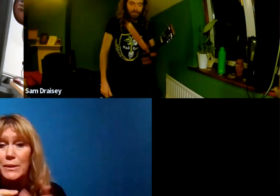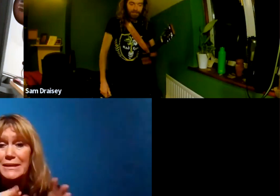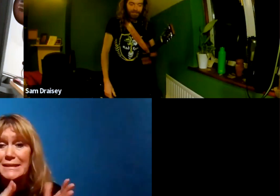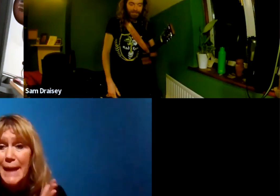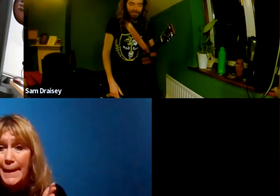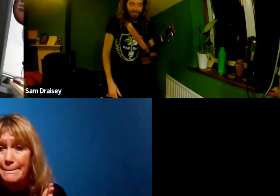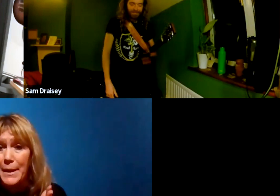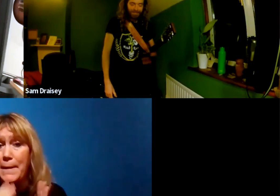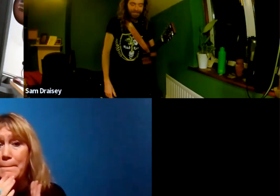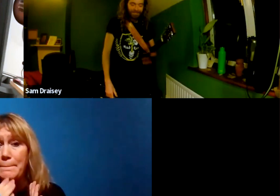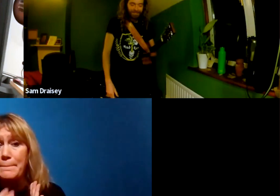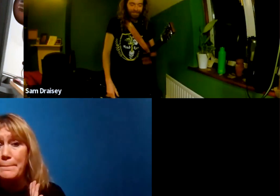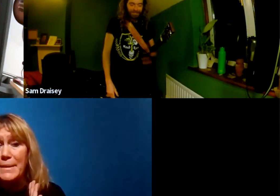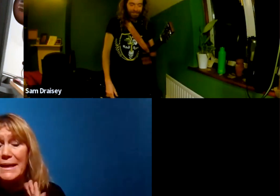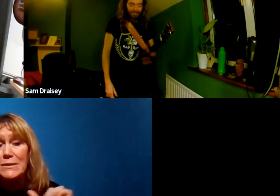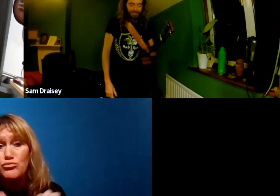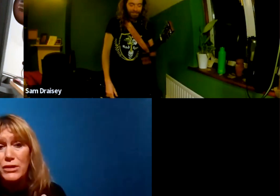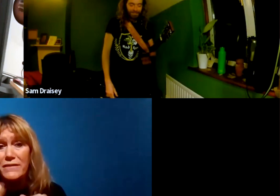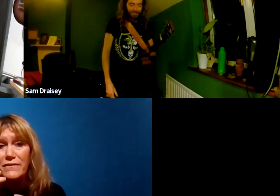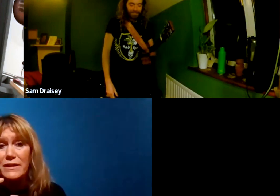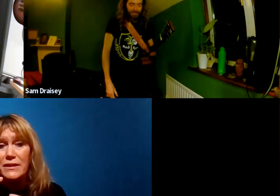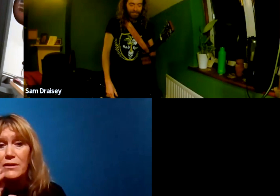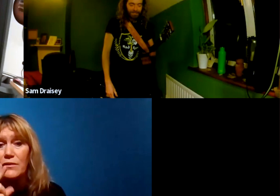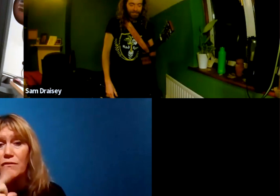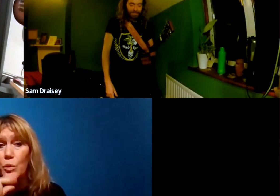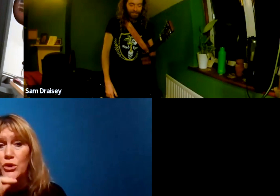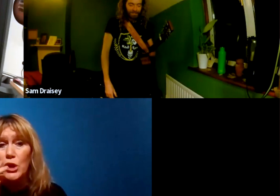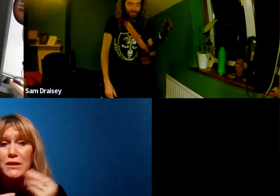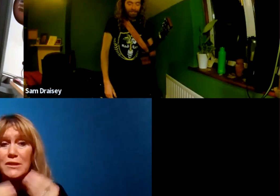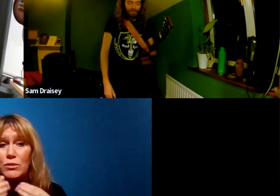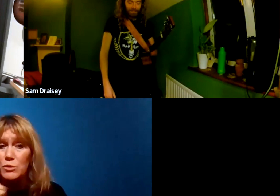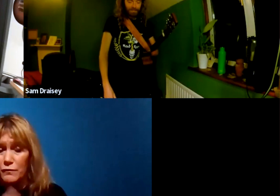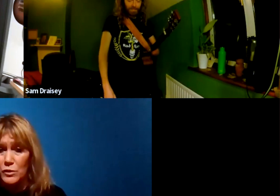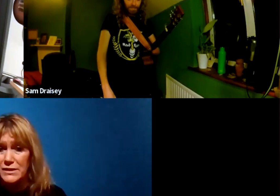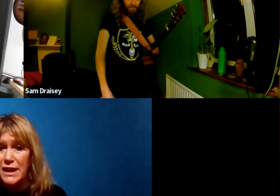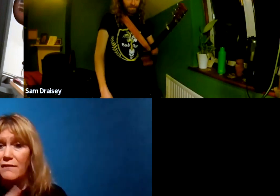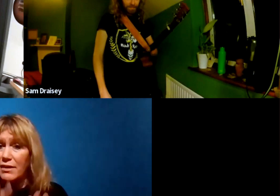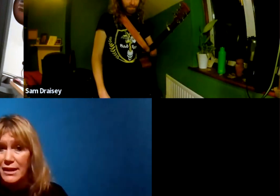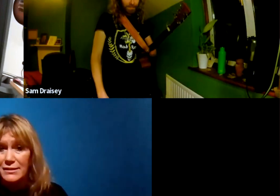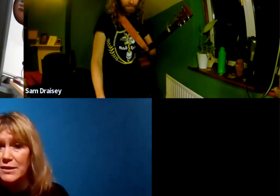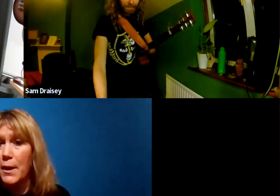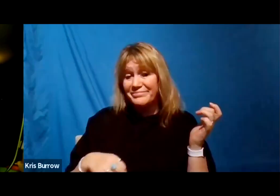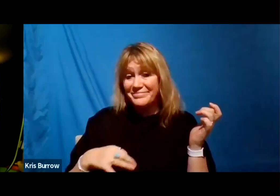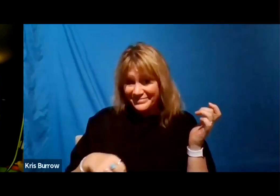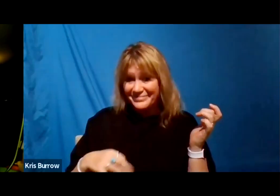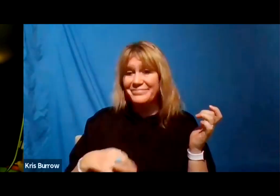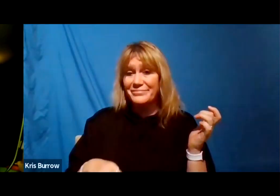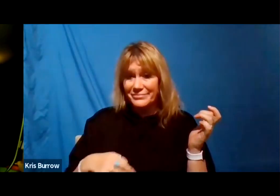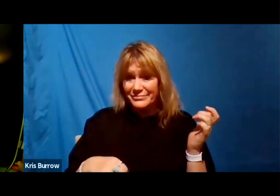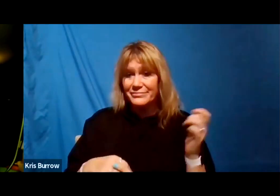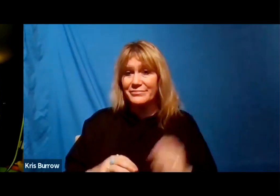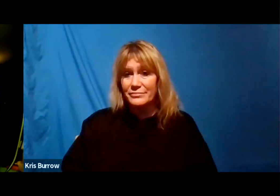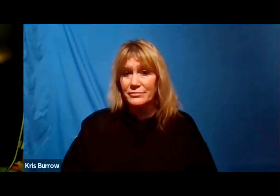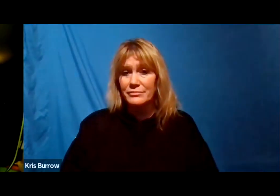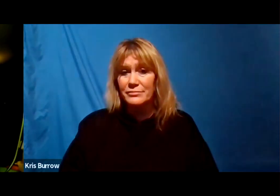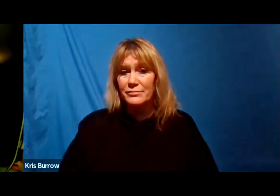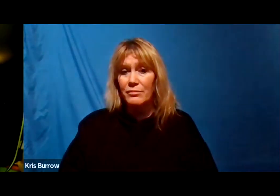with a few freckles here and there. And